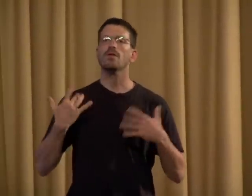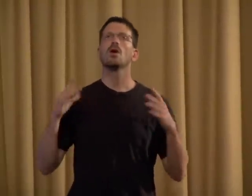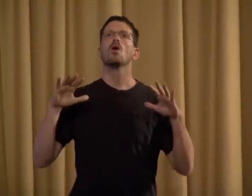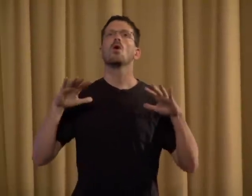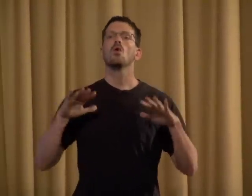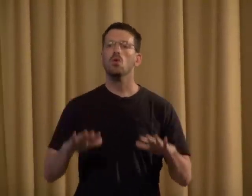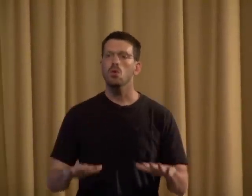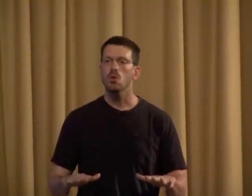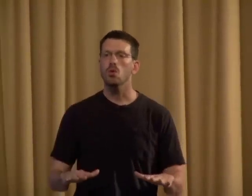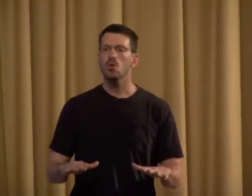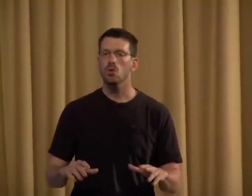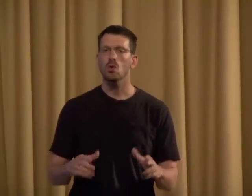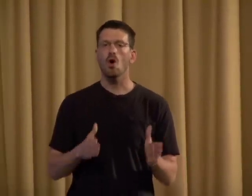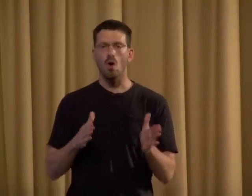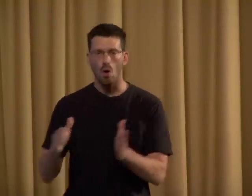And then we feel whew, we have rules, we have order in a chaotic world. But that doesn't work longterm. Fixing the world out there and forgetting what's inside, forgetting the oneness...